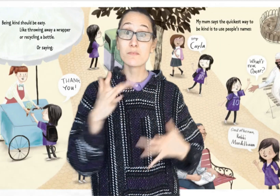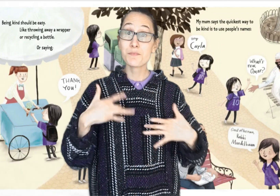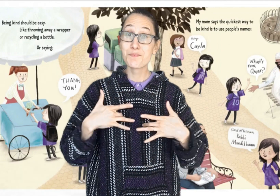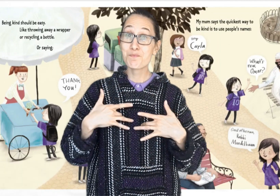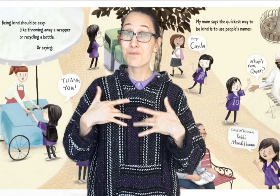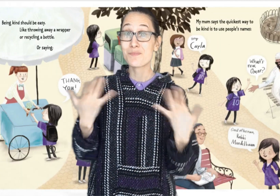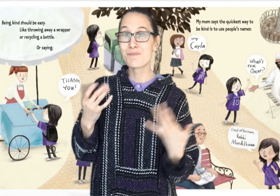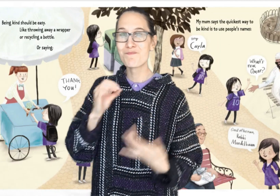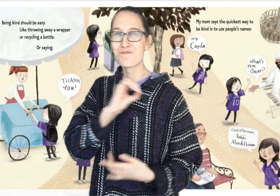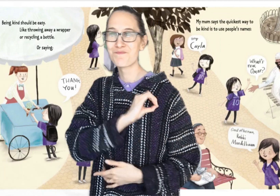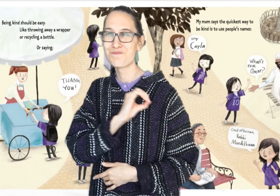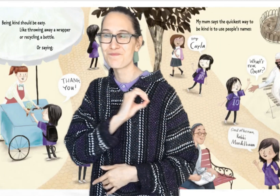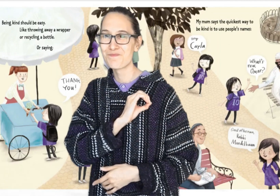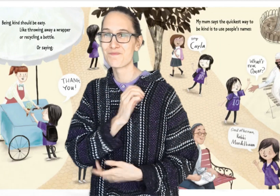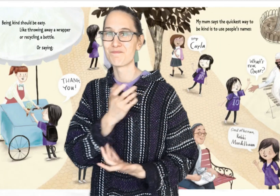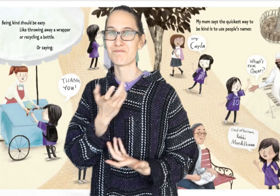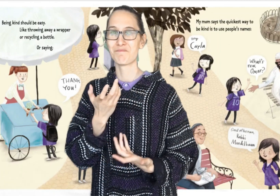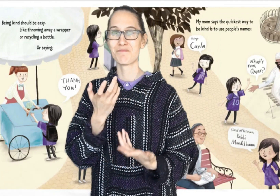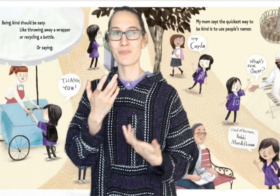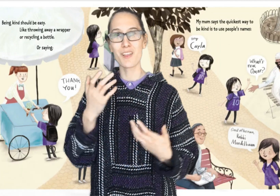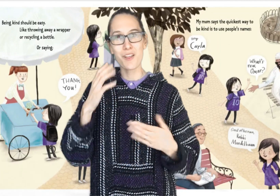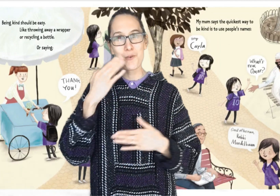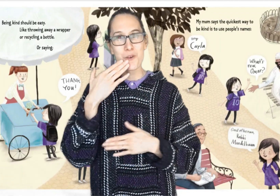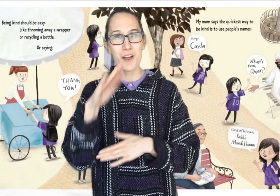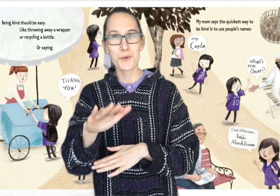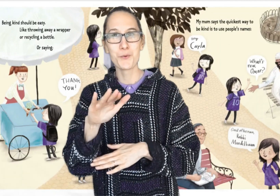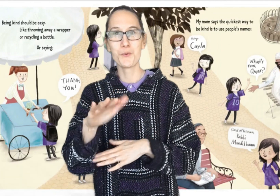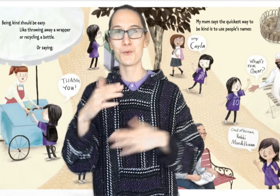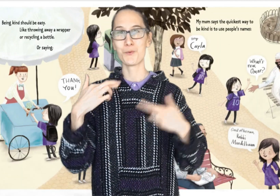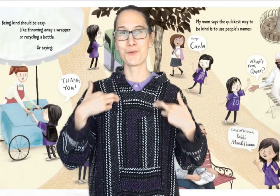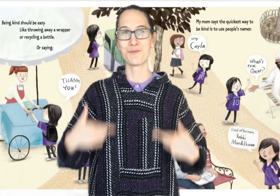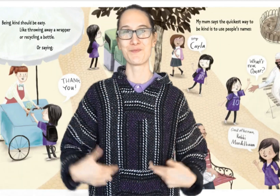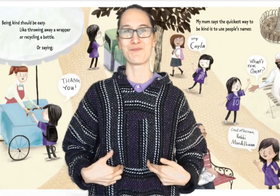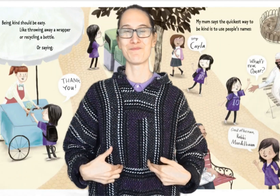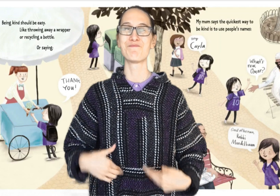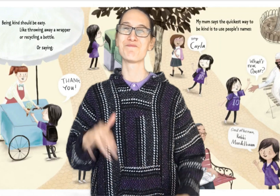"What's new, Omar?" "Good afternoon, Rabbi Mandelbaum"